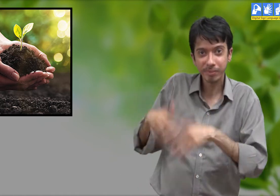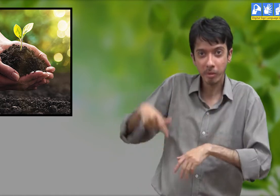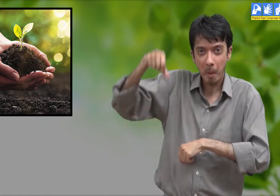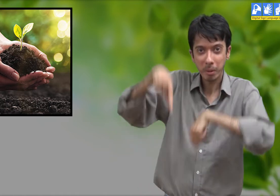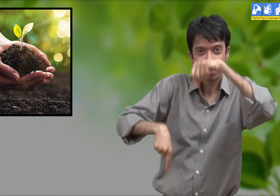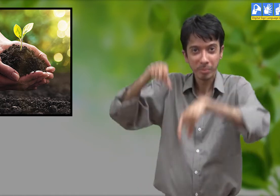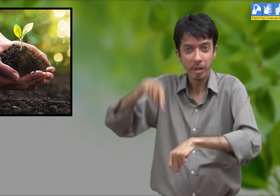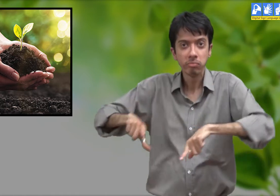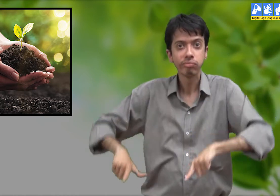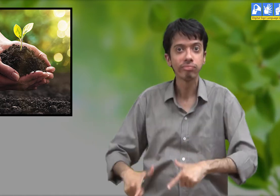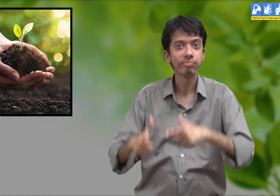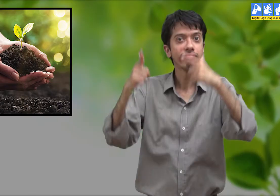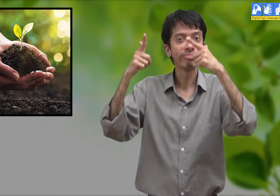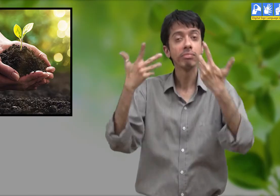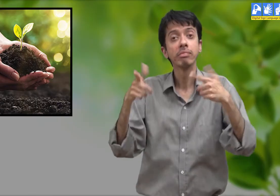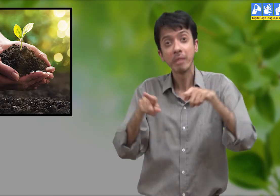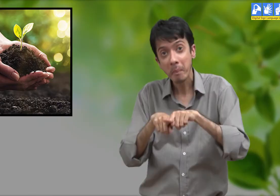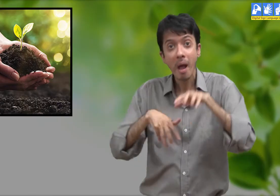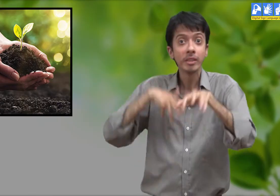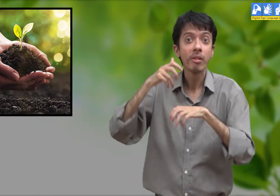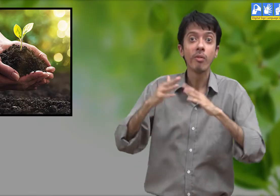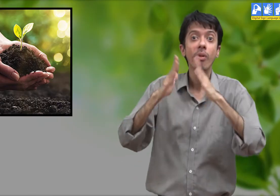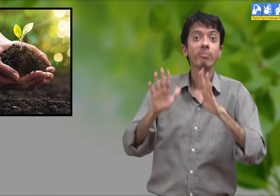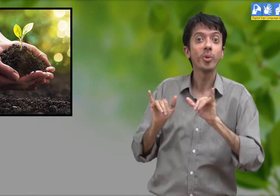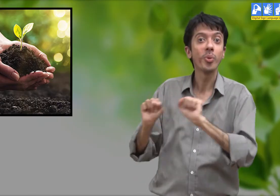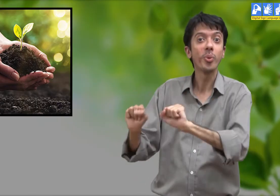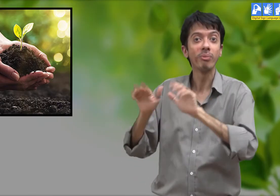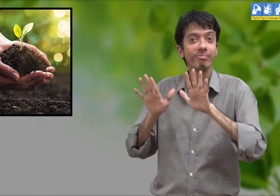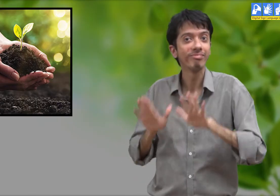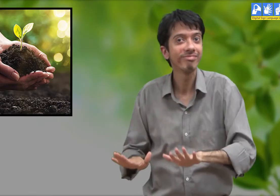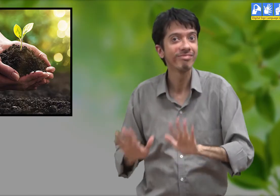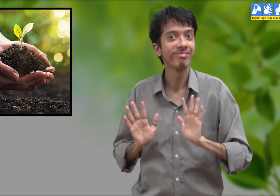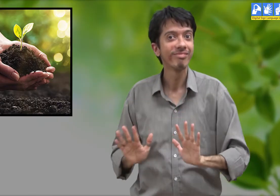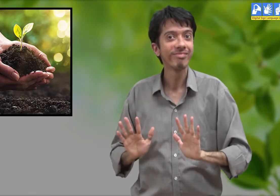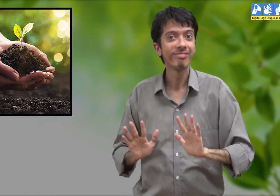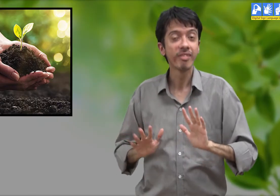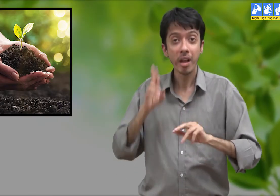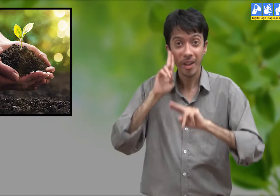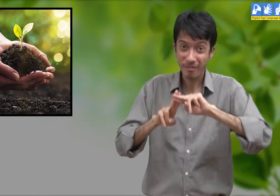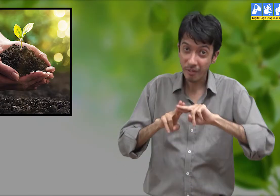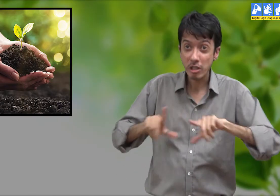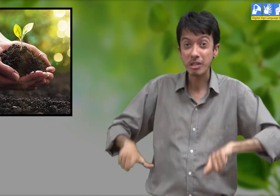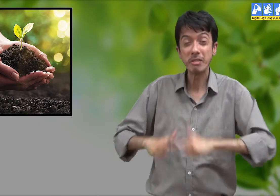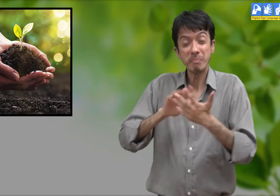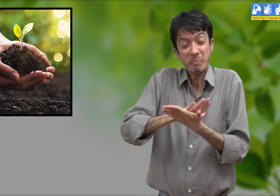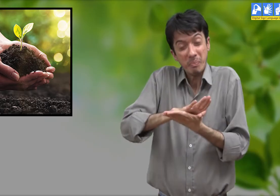Forest is a natural habitat for many plants and animals because it provides a suitable environment for them.